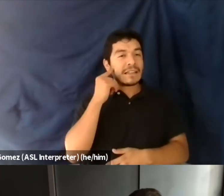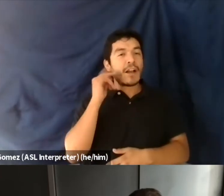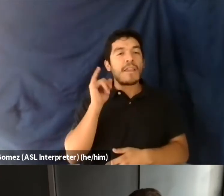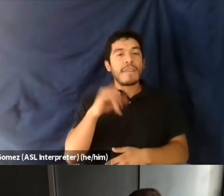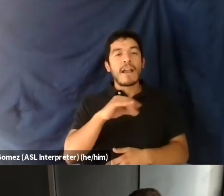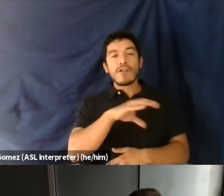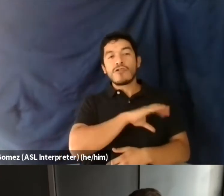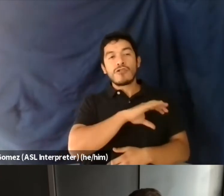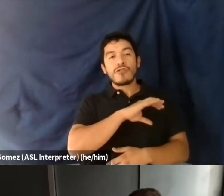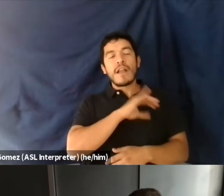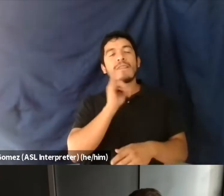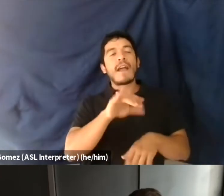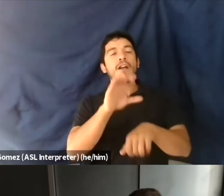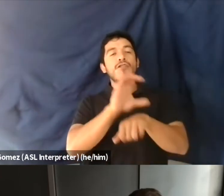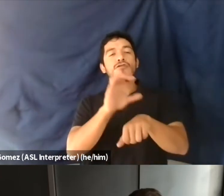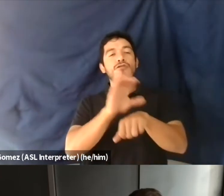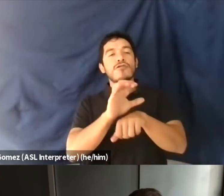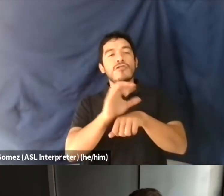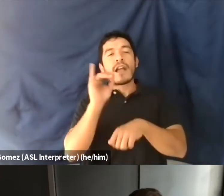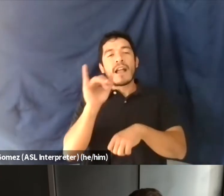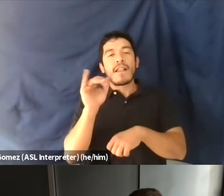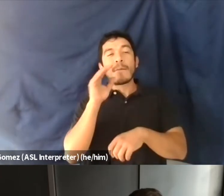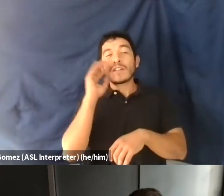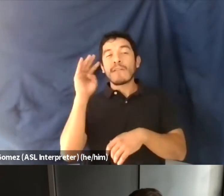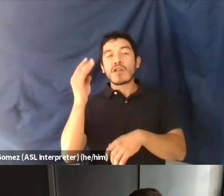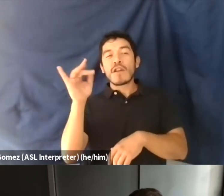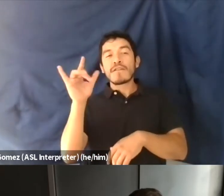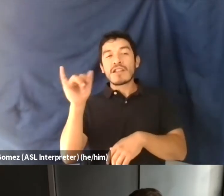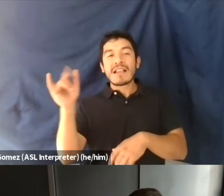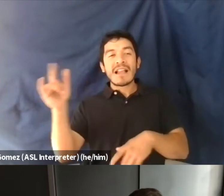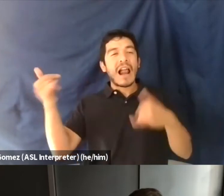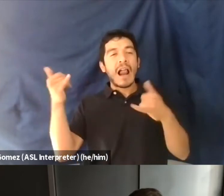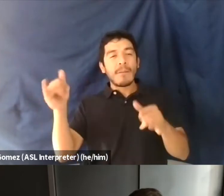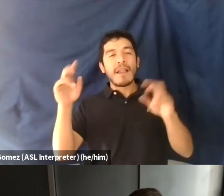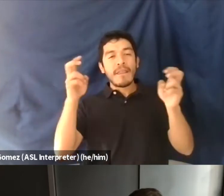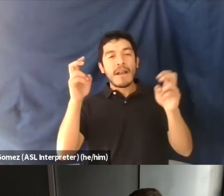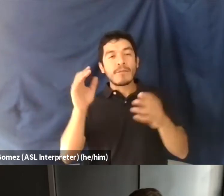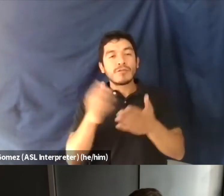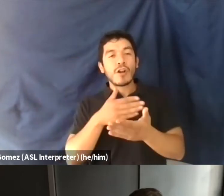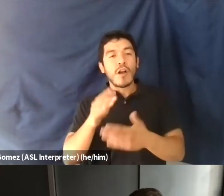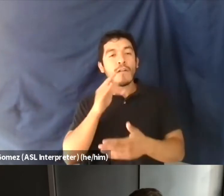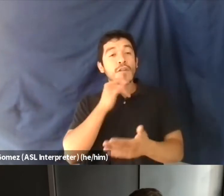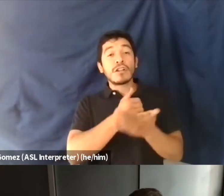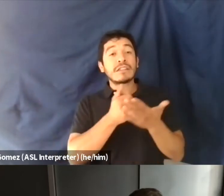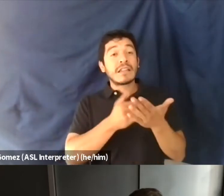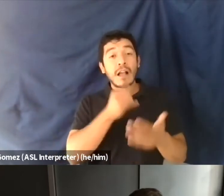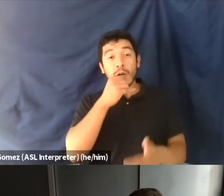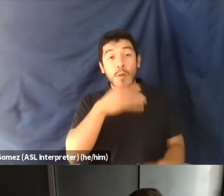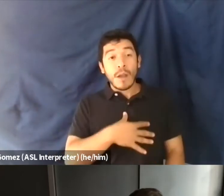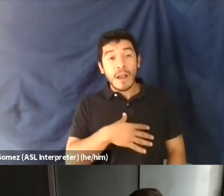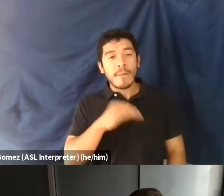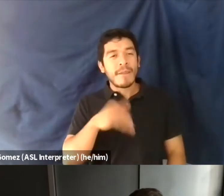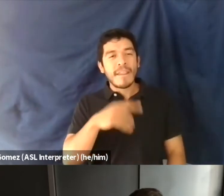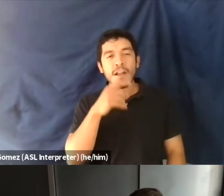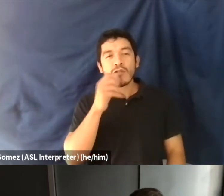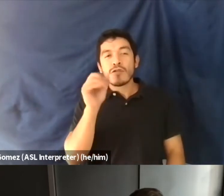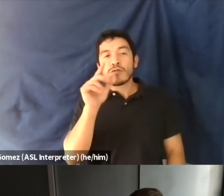they had an outdoor orchestra 'cause it was the 4th of July. And they played the theme song from Designing Women, which is who like Suzanne Sugarbaker